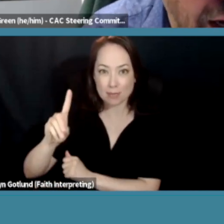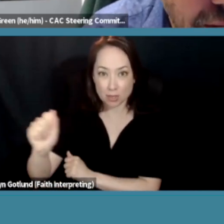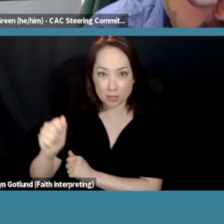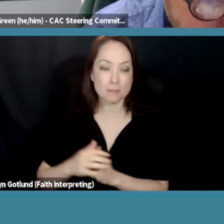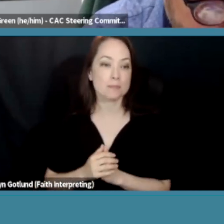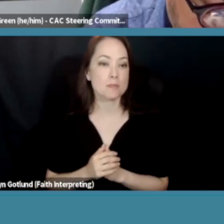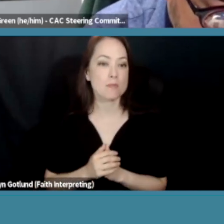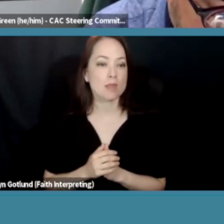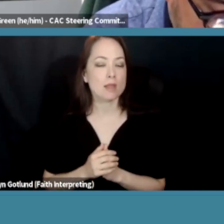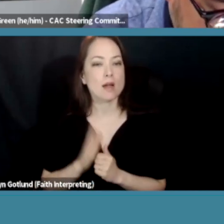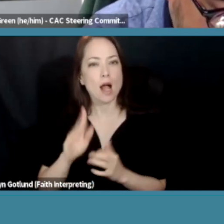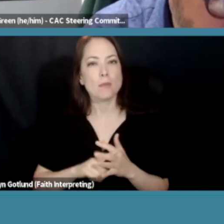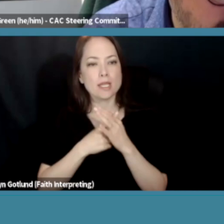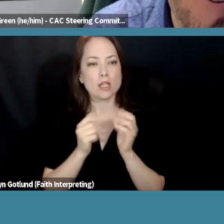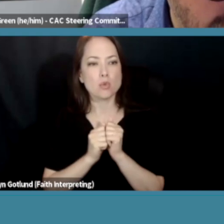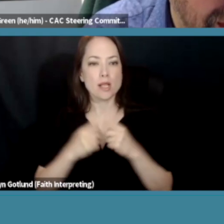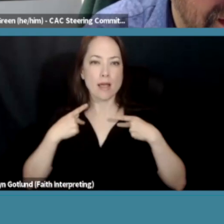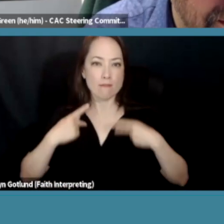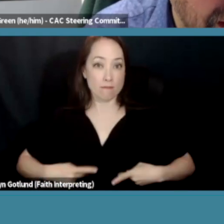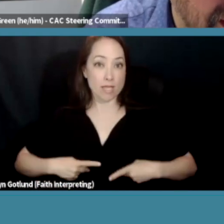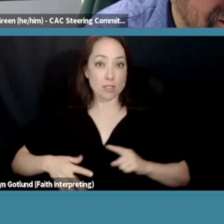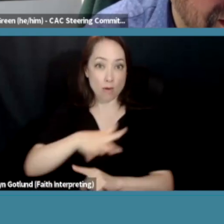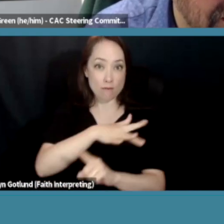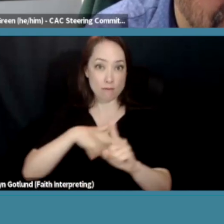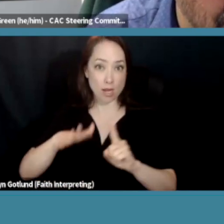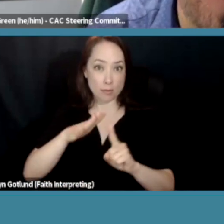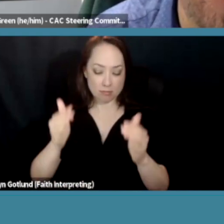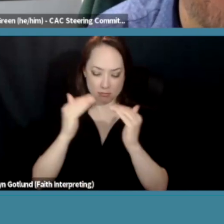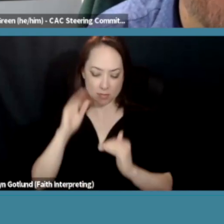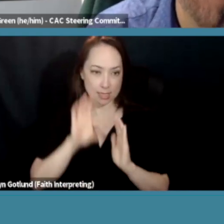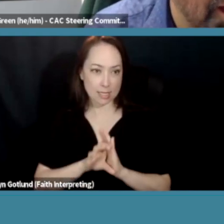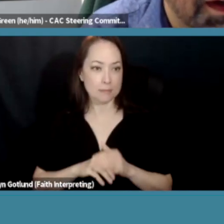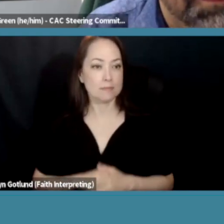I'll begin us with the physical environment. Next slide, please.